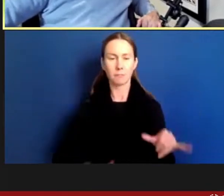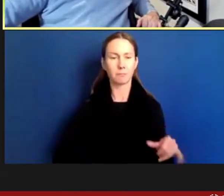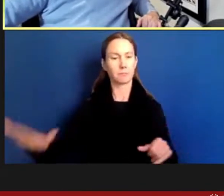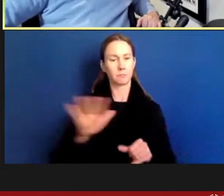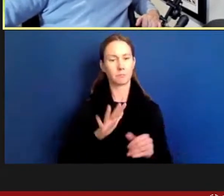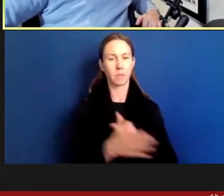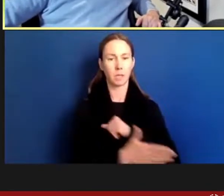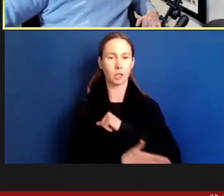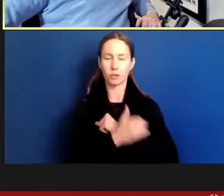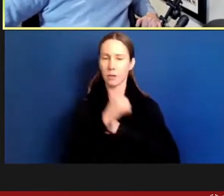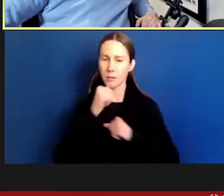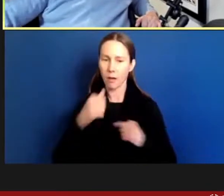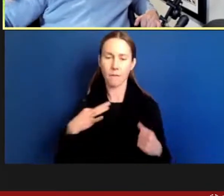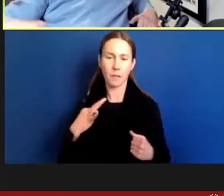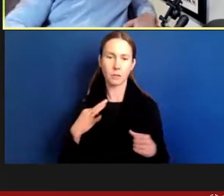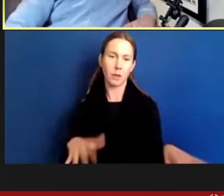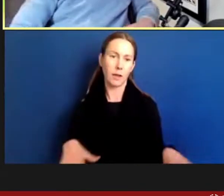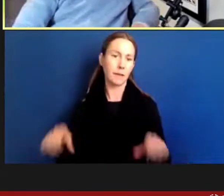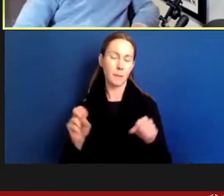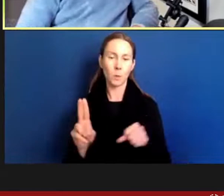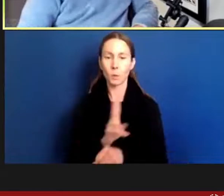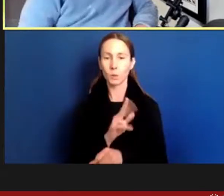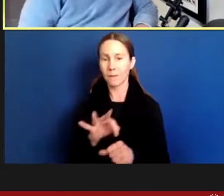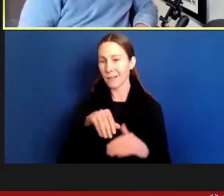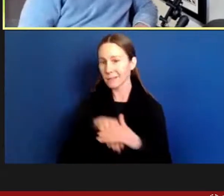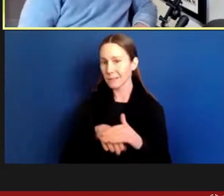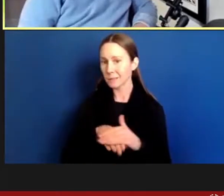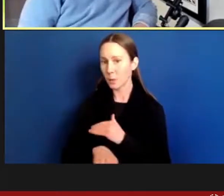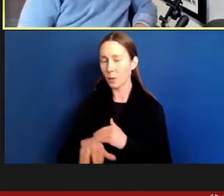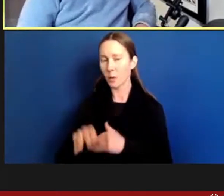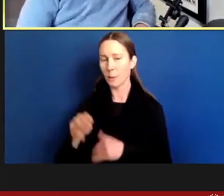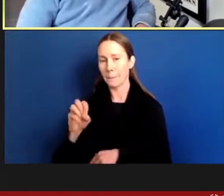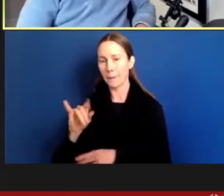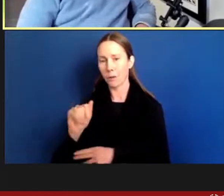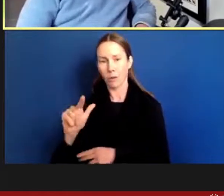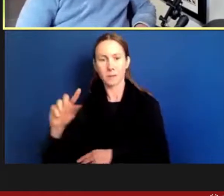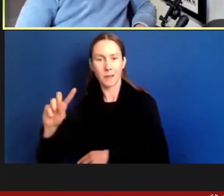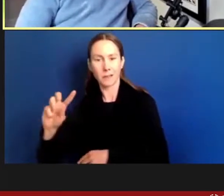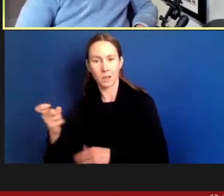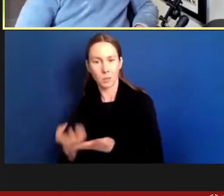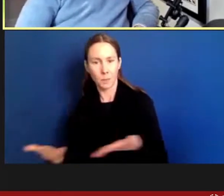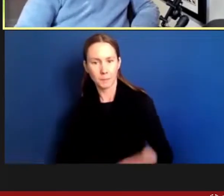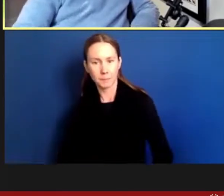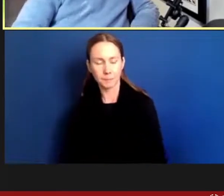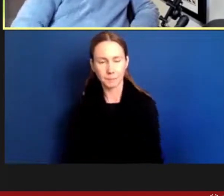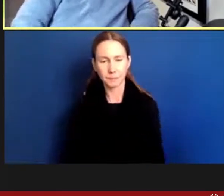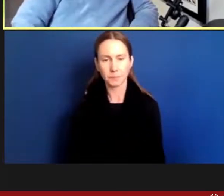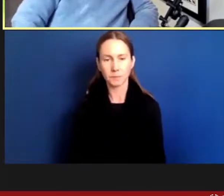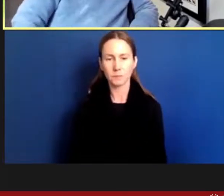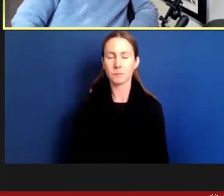adopted the use of accessible medical diagnostic equipment. In early 2017, the Department of